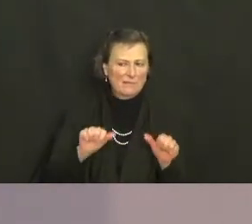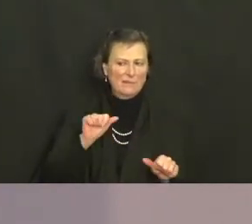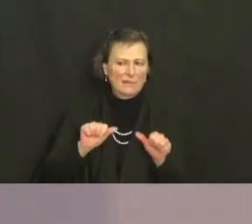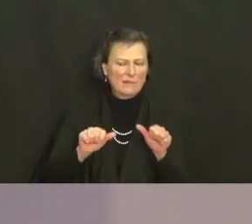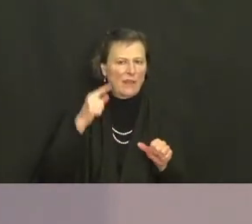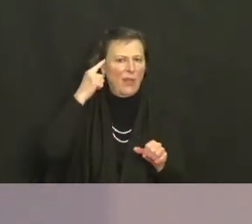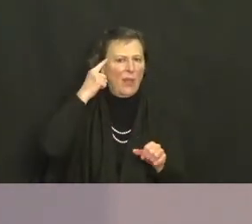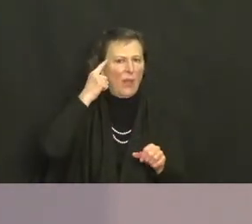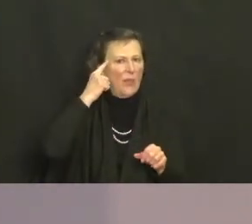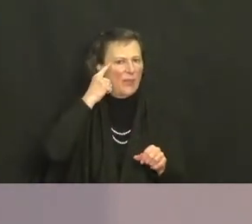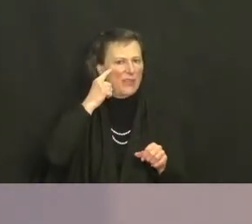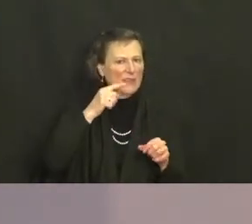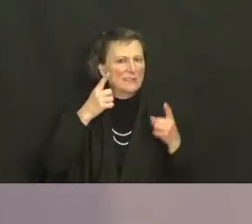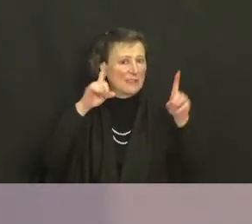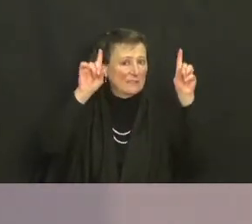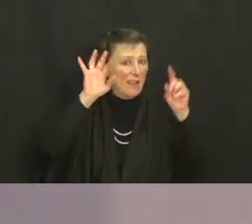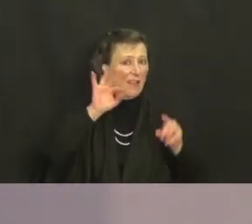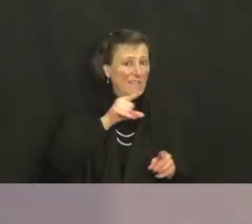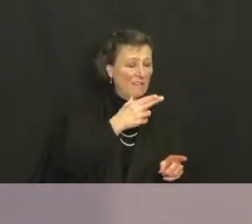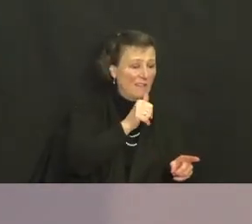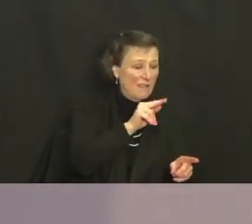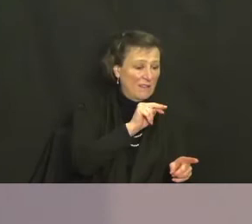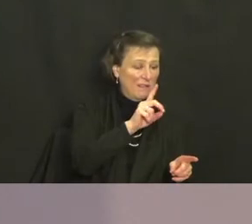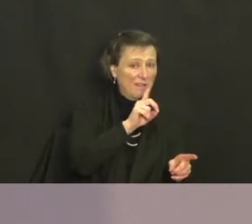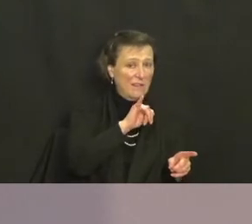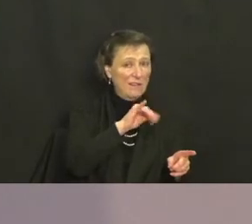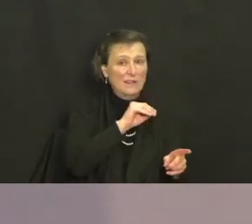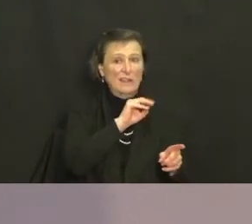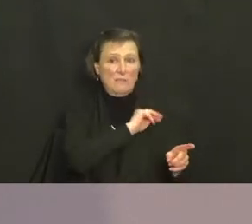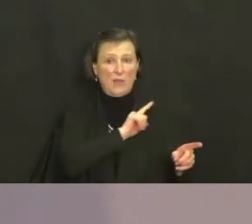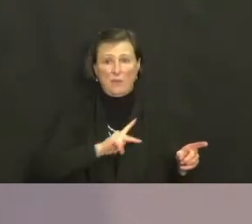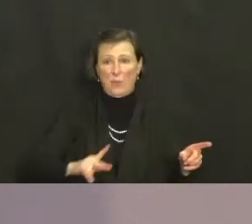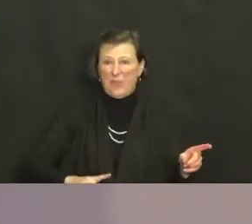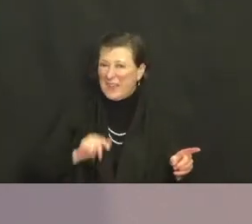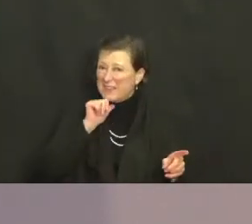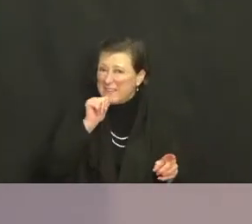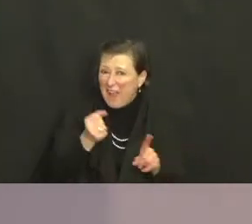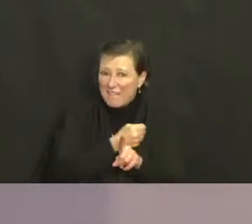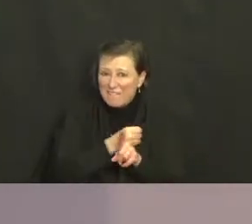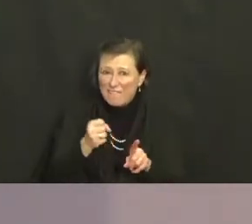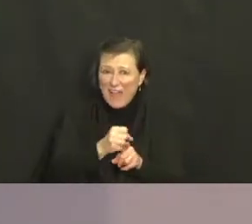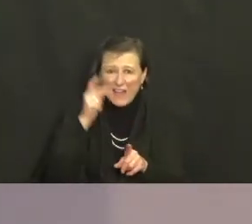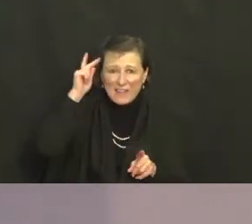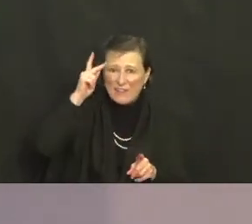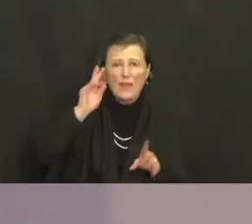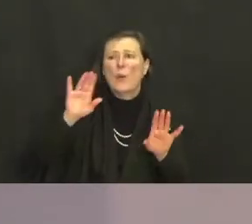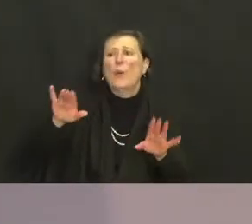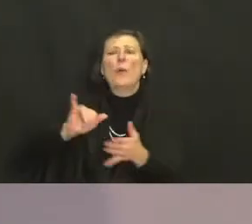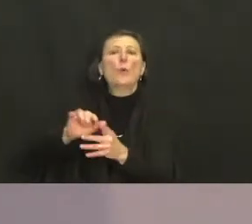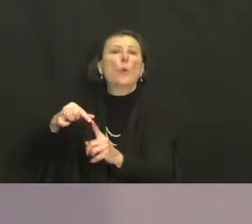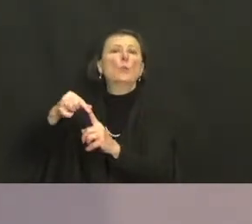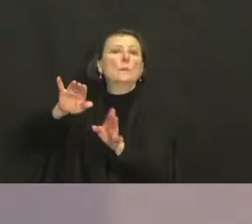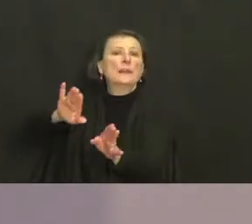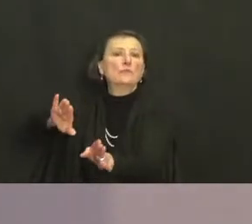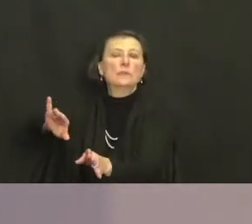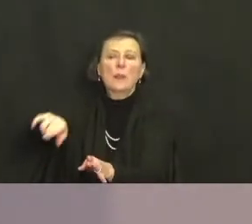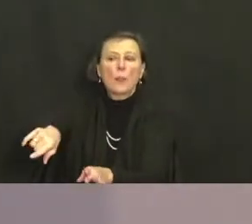and using non-violent philosophy. Well those were special circumstances. Those are exceptions, they say.